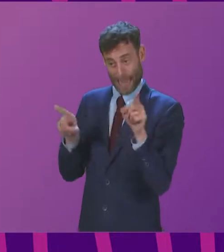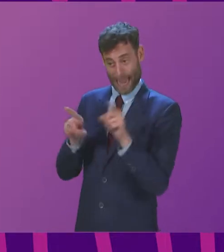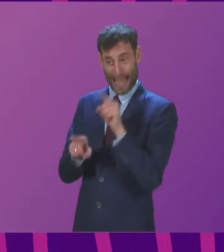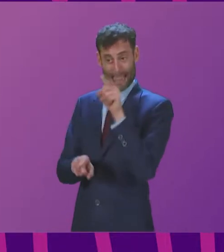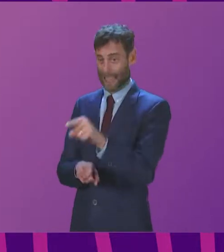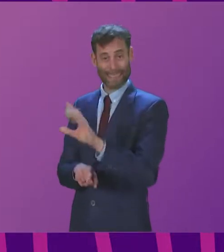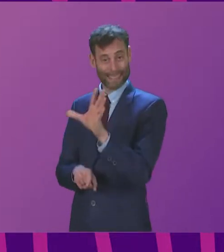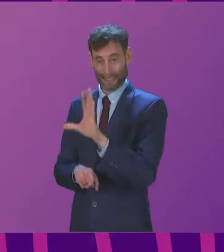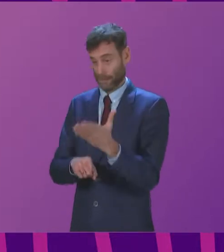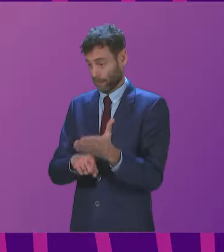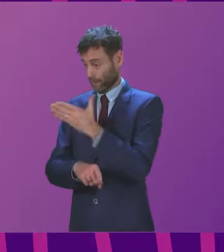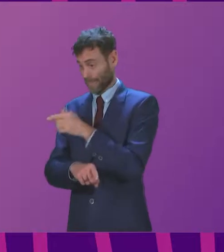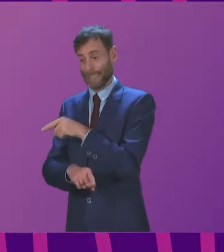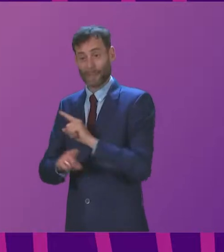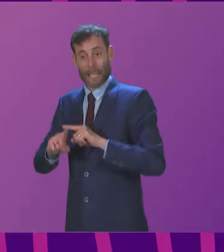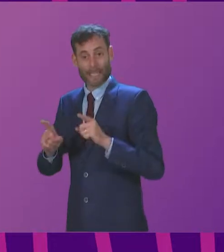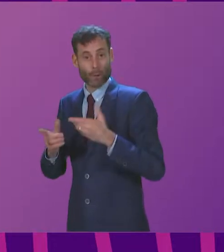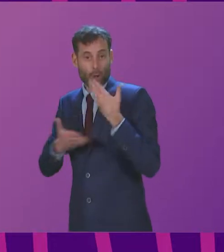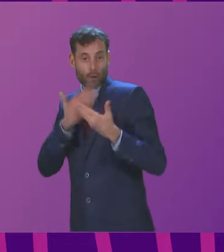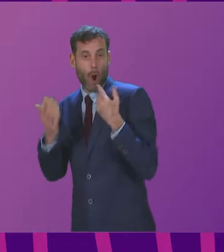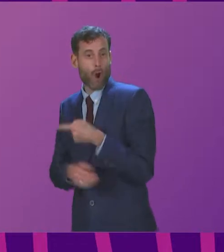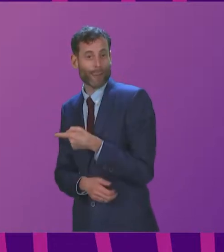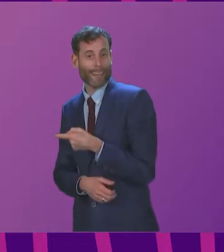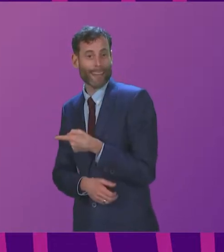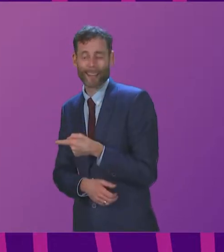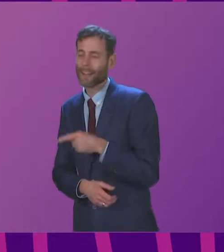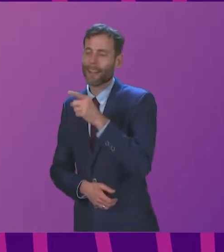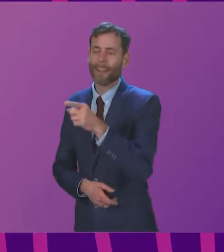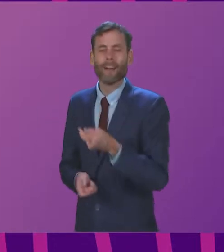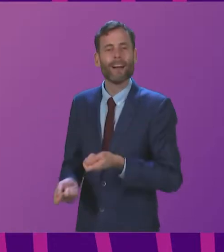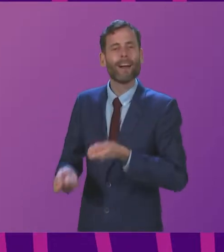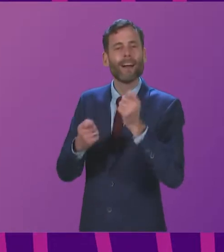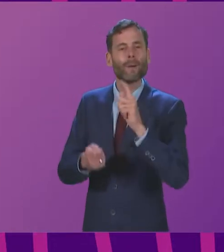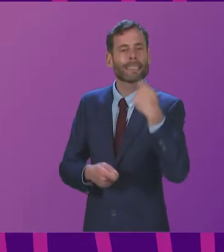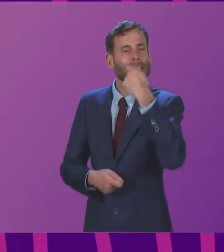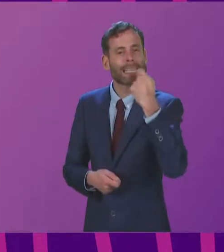On his points about testing, we are testing extensively.